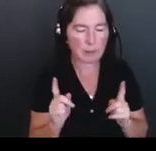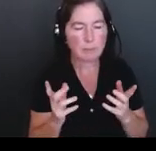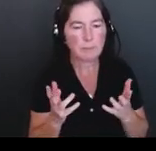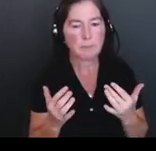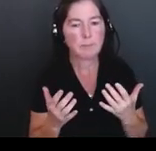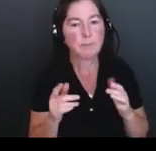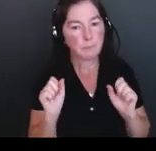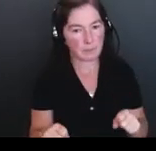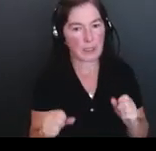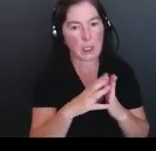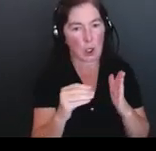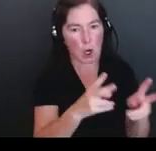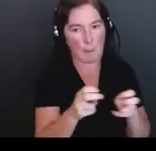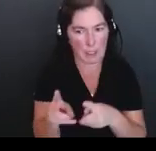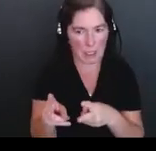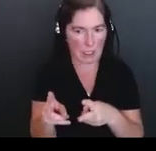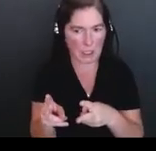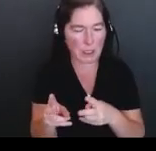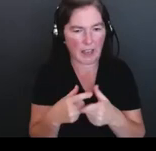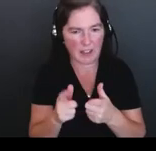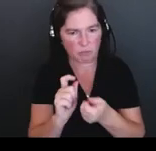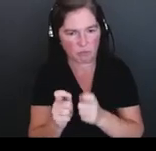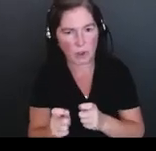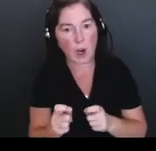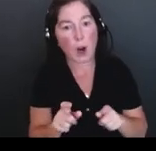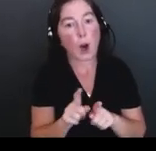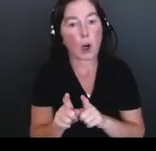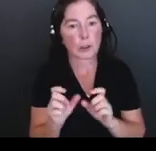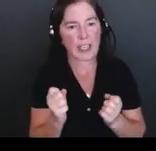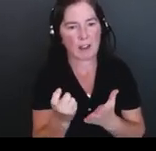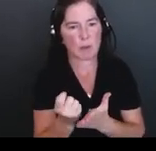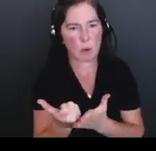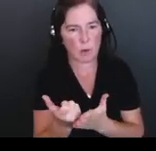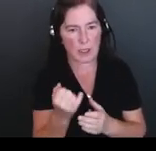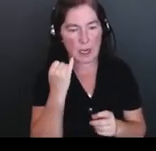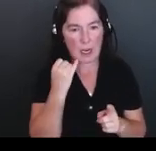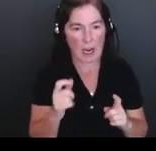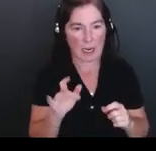something as similar description for the criteria, but I want to modify it a little bit once I have something in there I could just copy, and it would, there's nothing in there so it doesn't look the same. But you can copy categories.